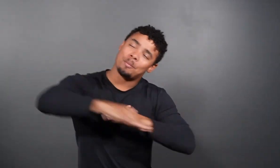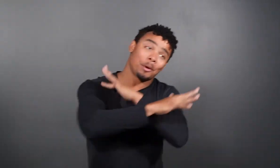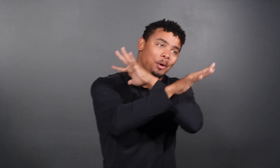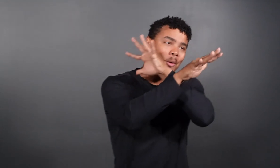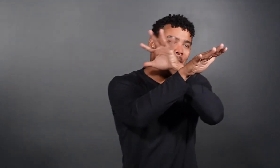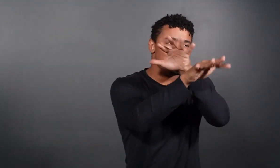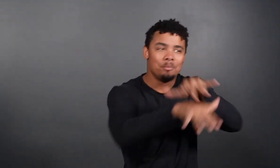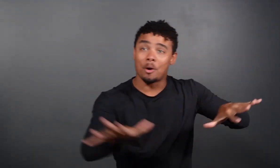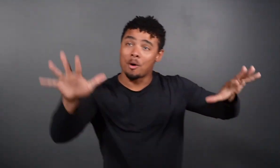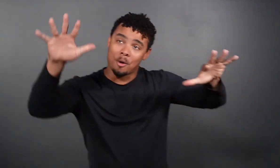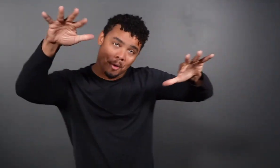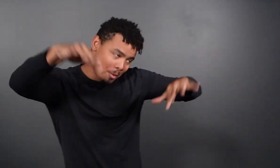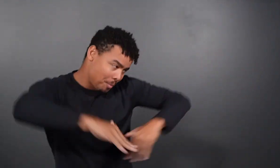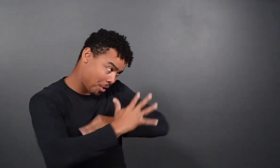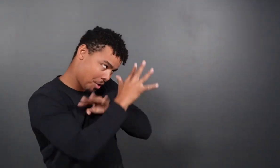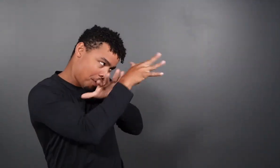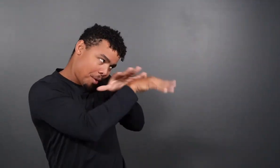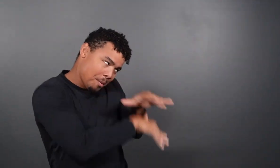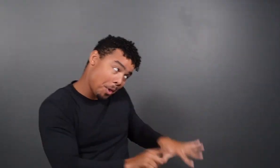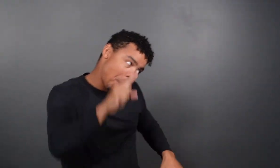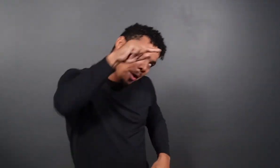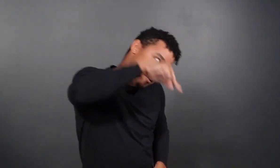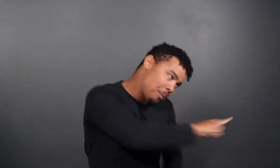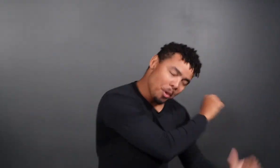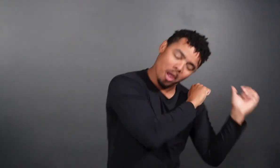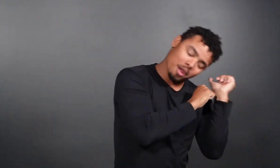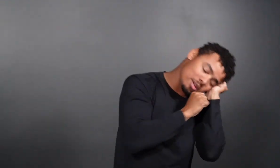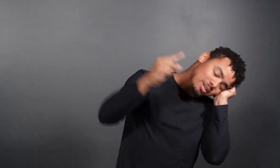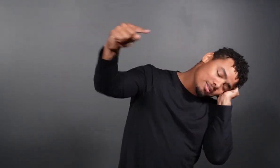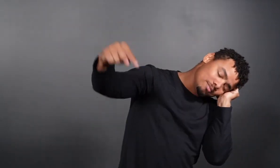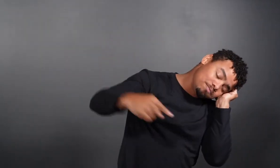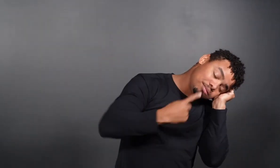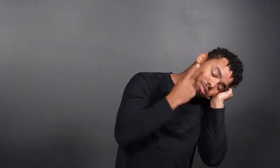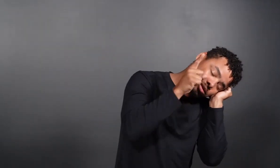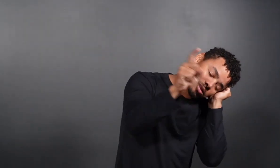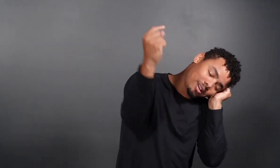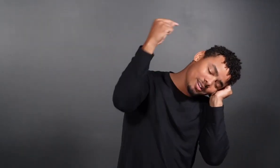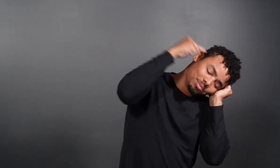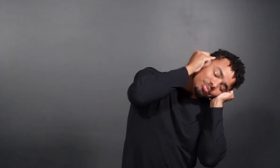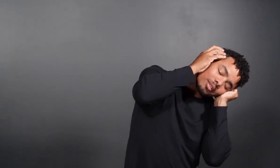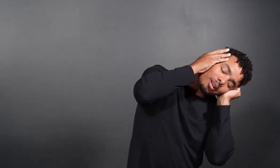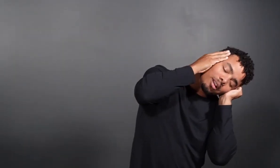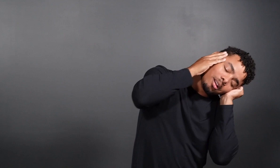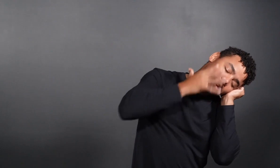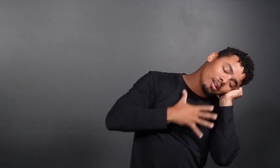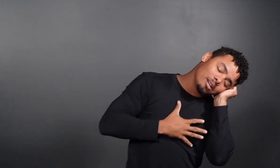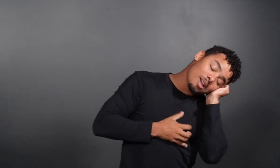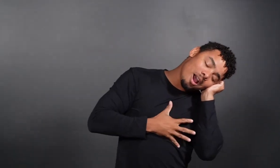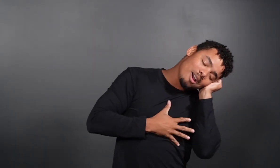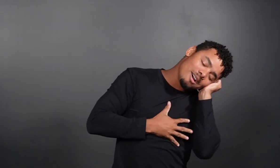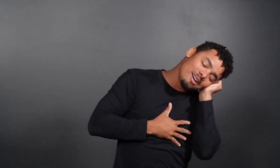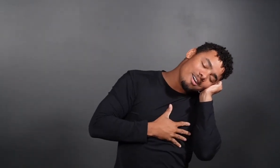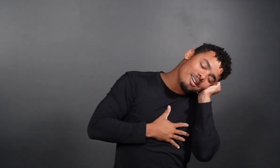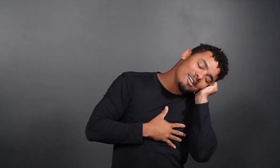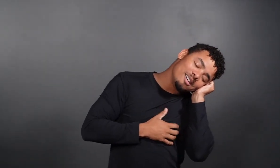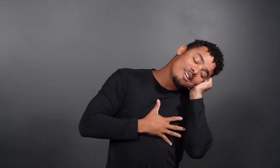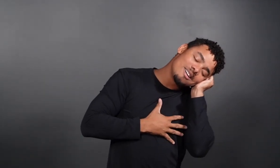like water like waves and the dream returns to roost her heart rejoices!